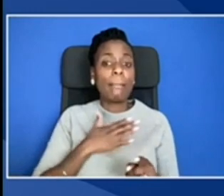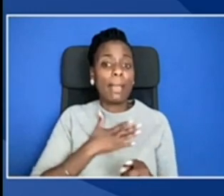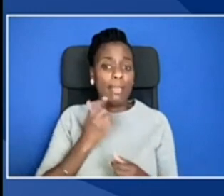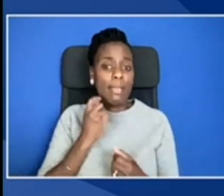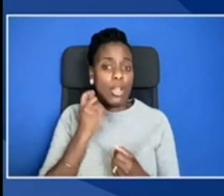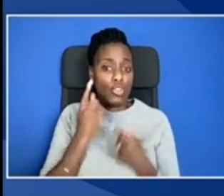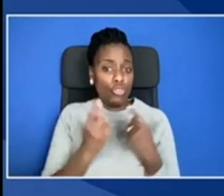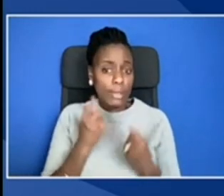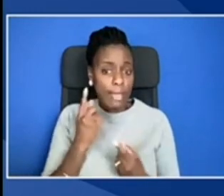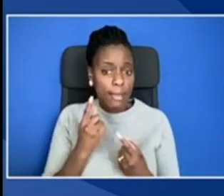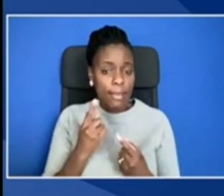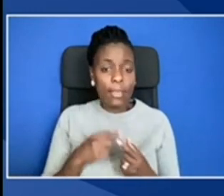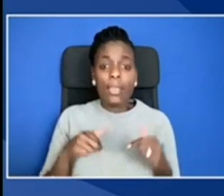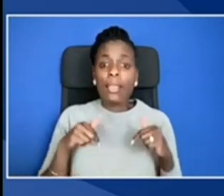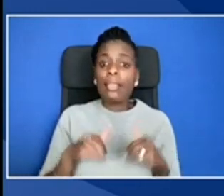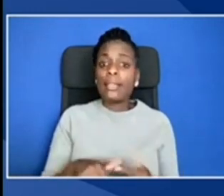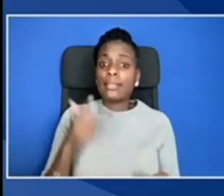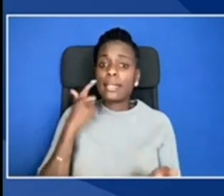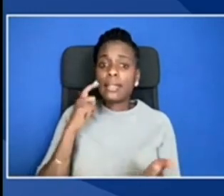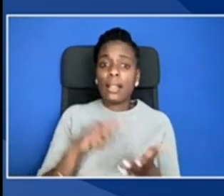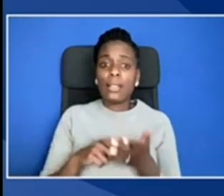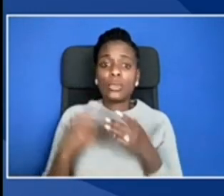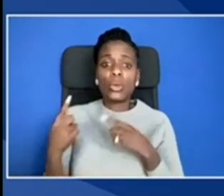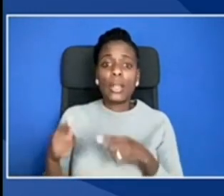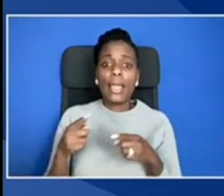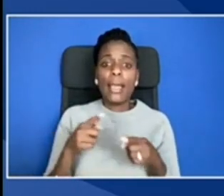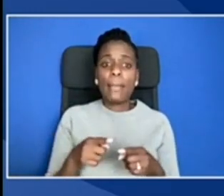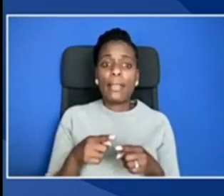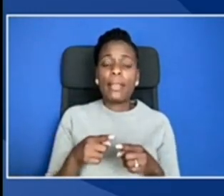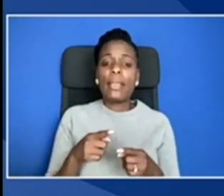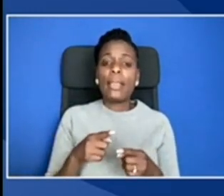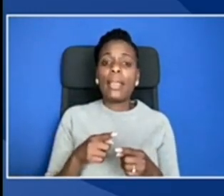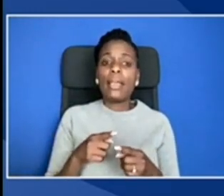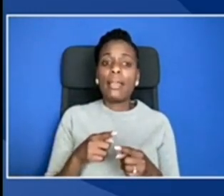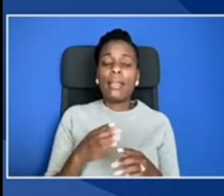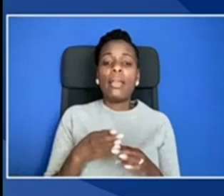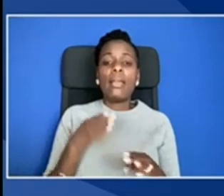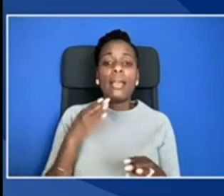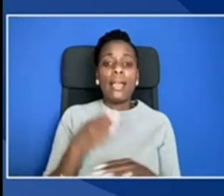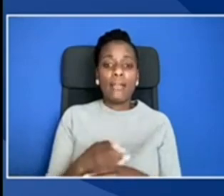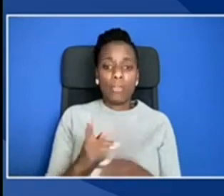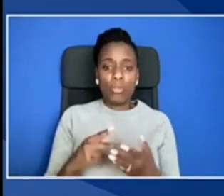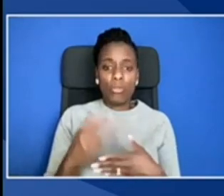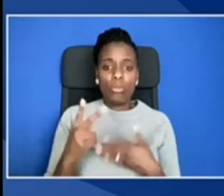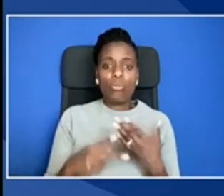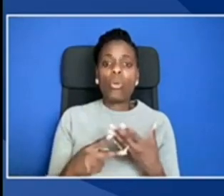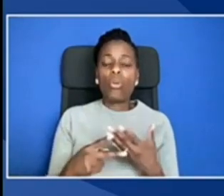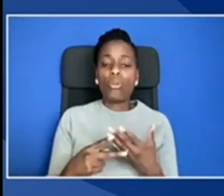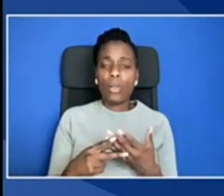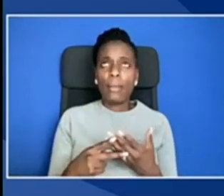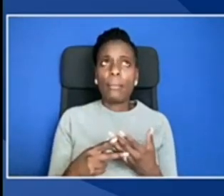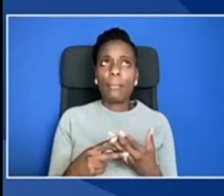that this acknowledgment would happen upon a program's failure of one year of metrics